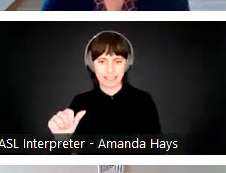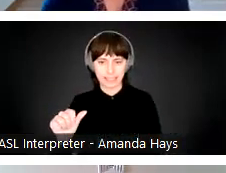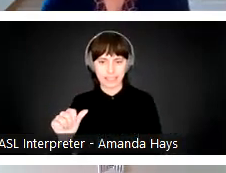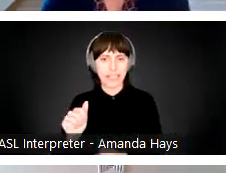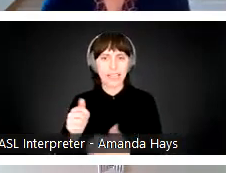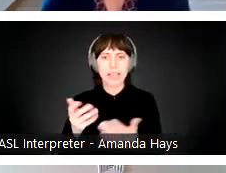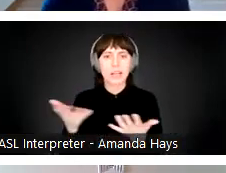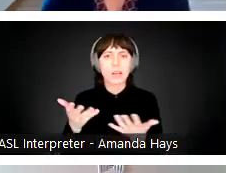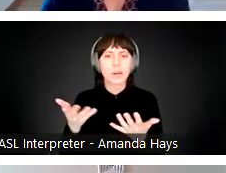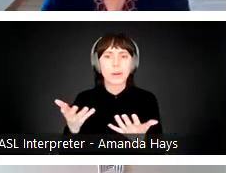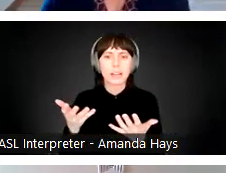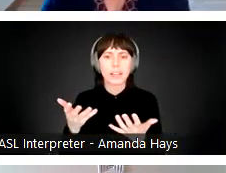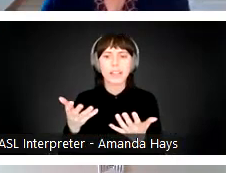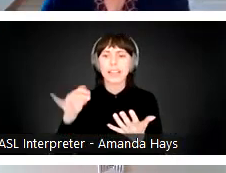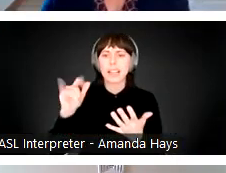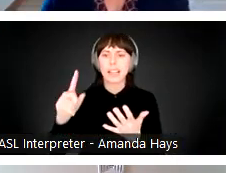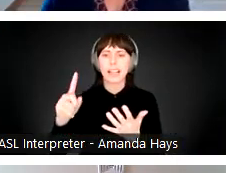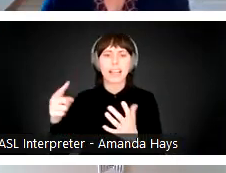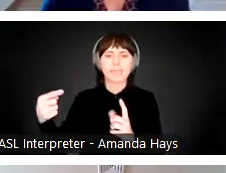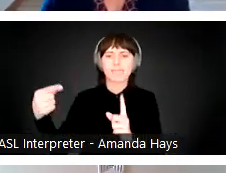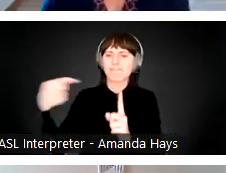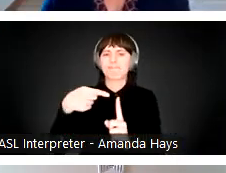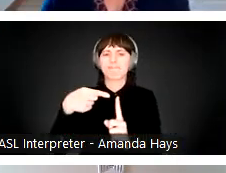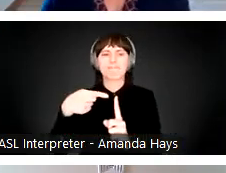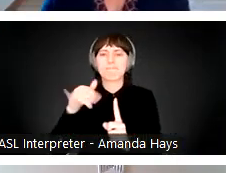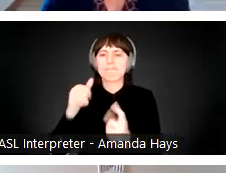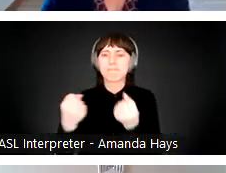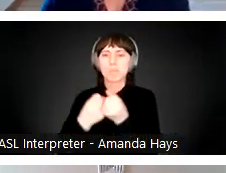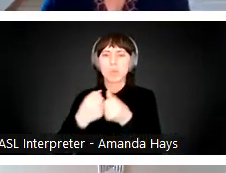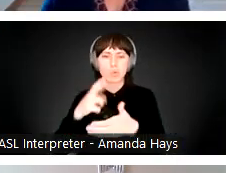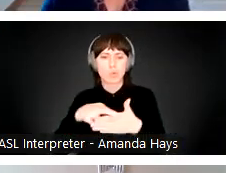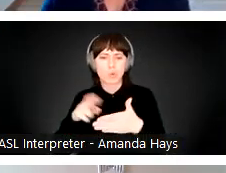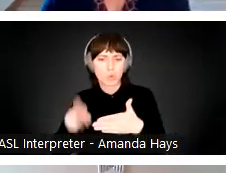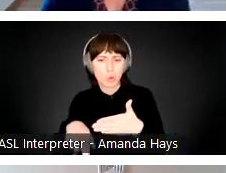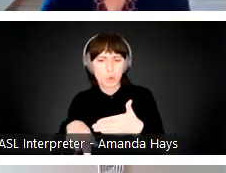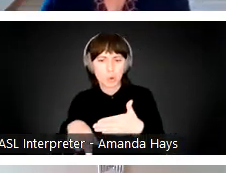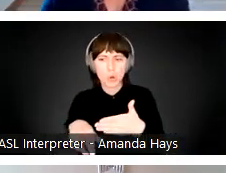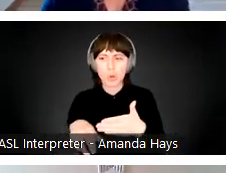is the salient attribute that supports